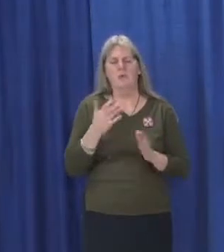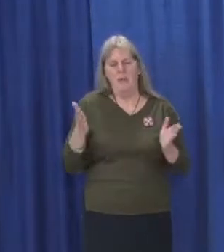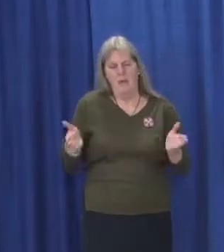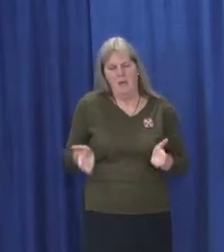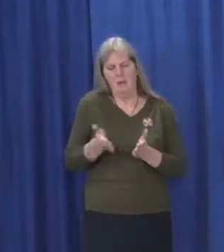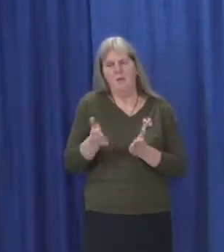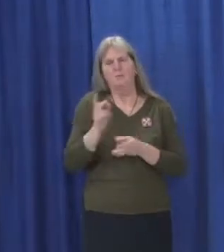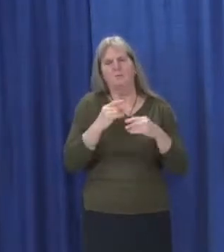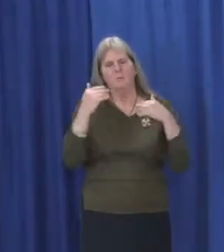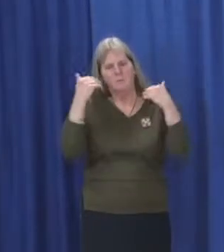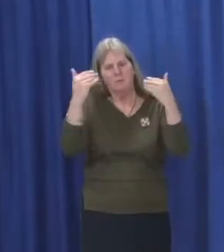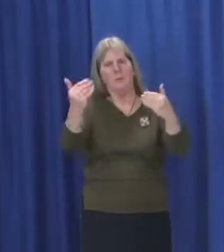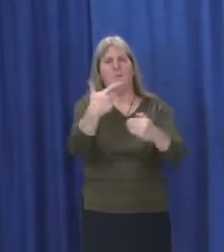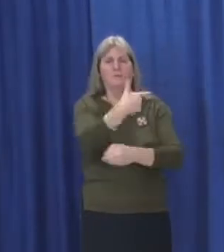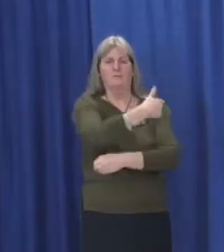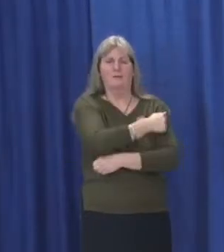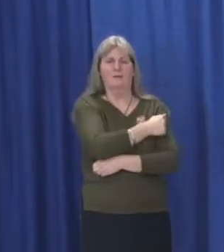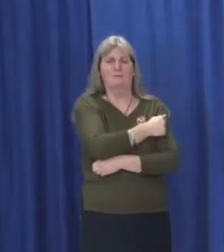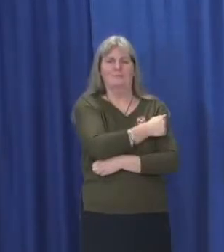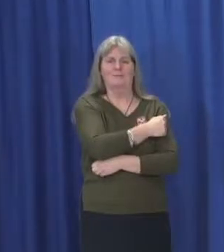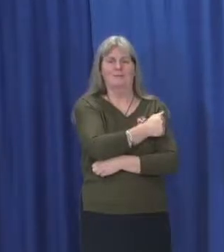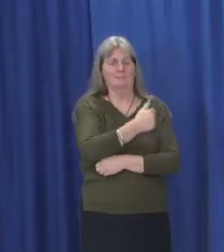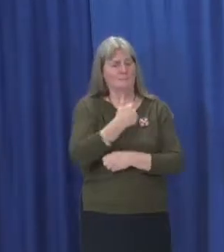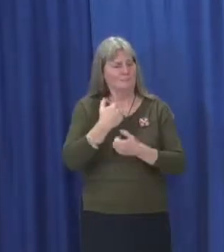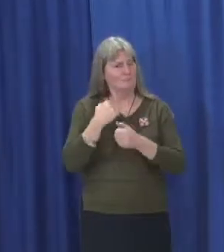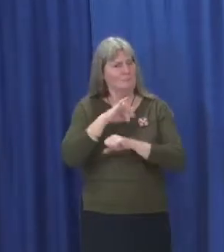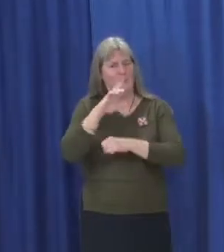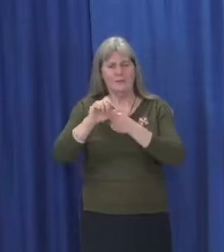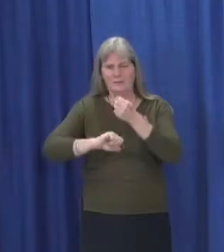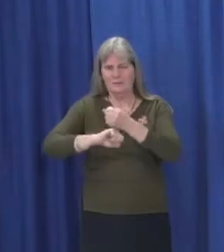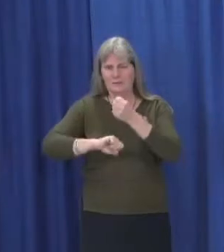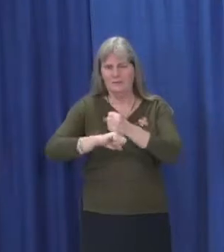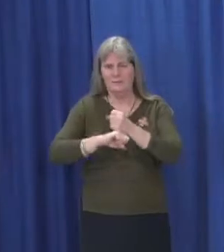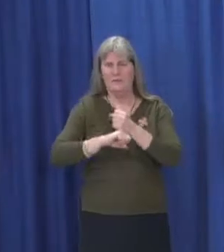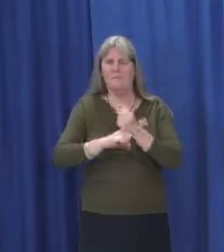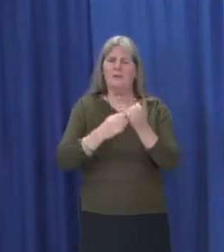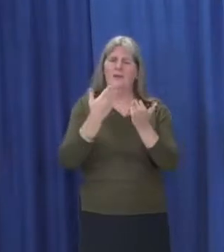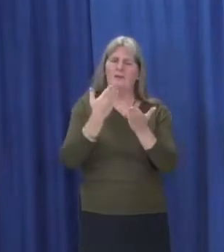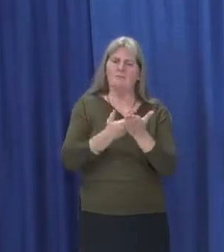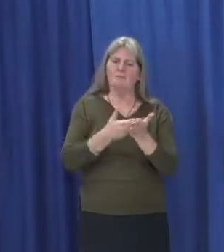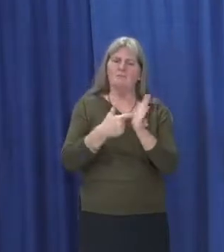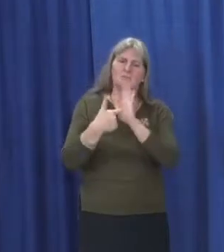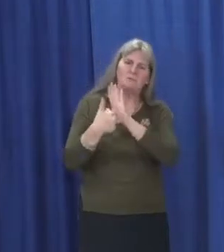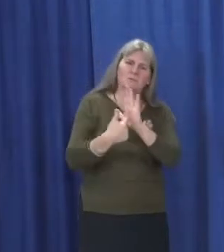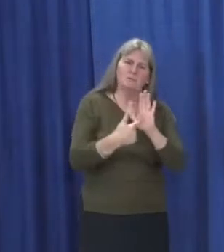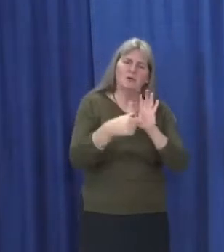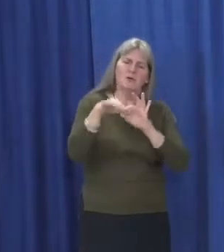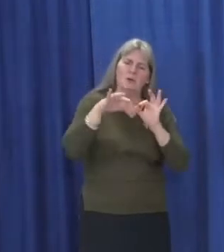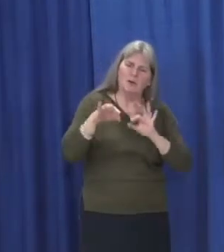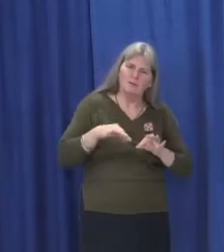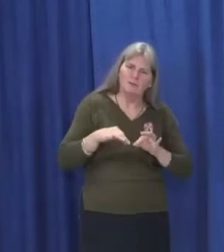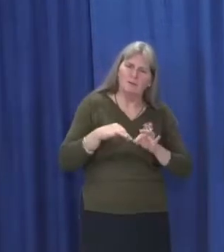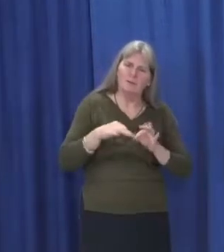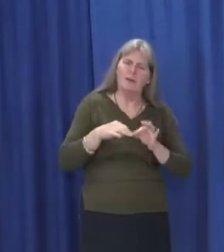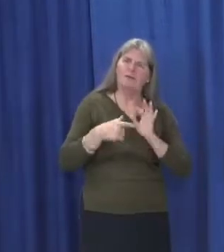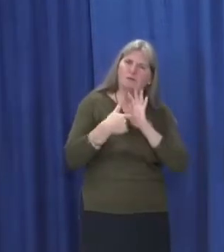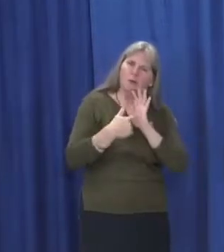people to get vaccinated and I've had to carefully consider and review the epidemiology and the effectiveness of these